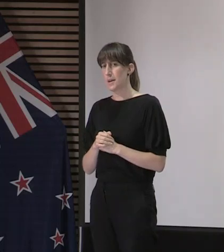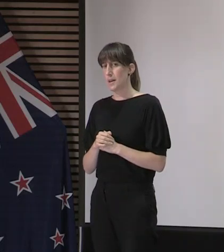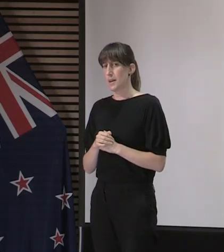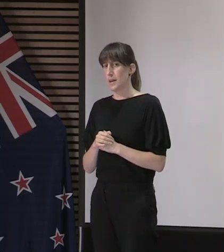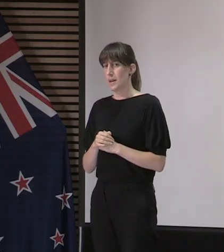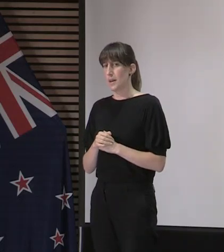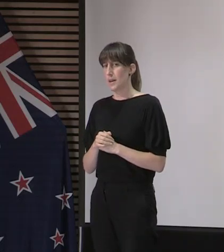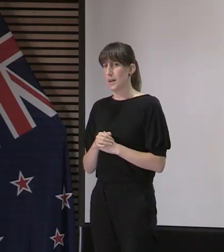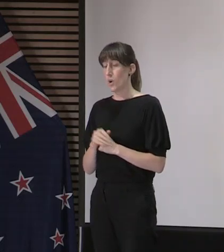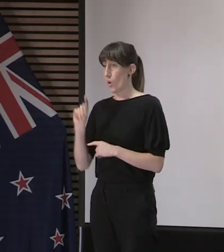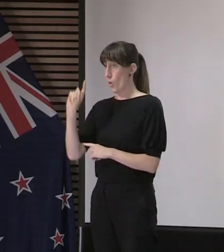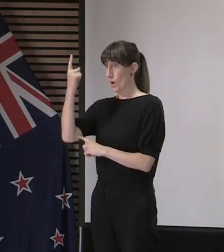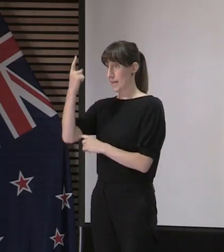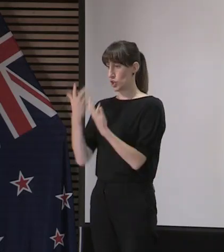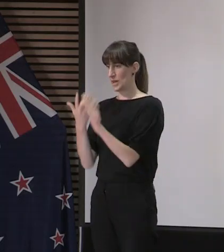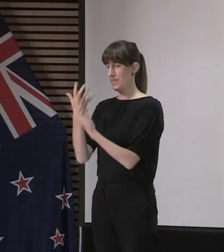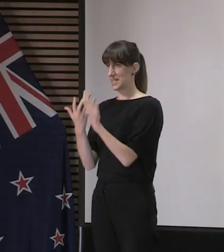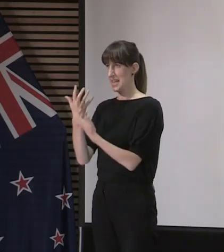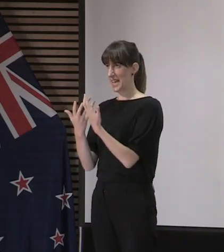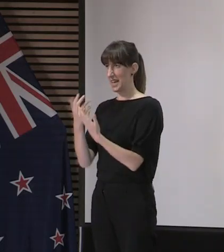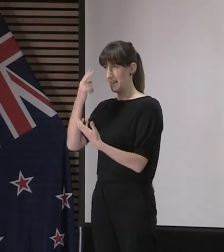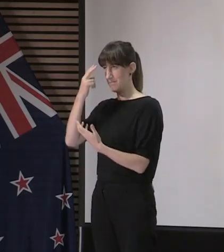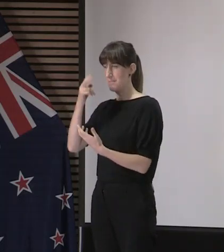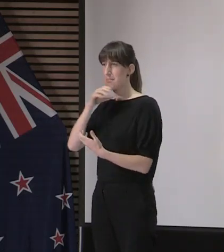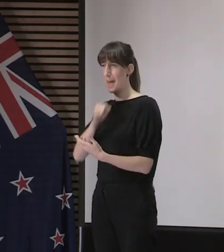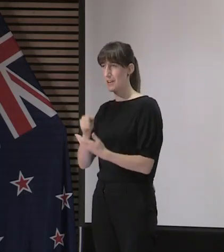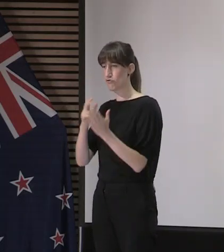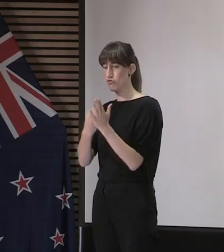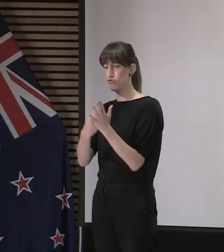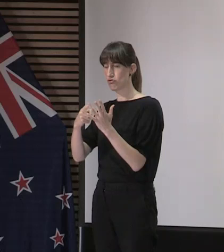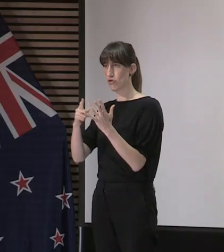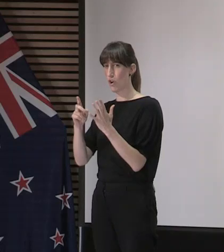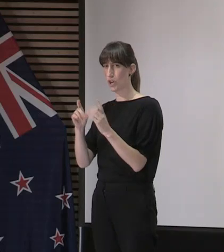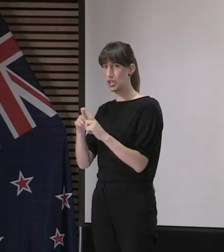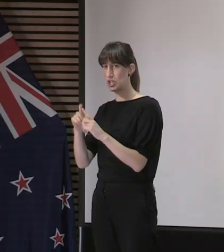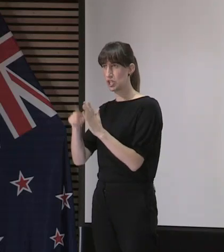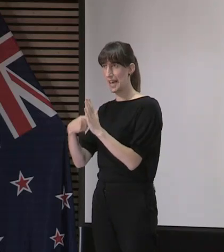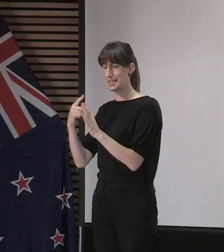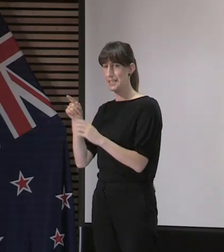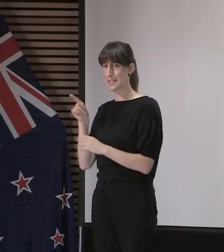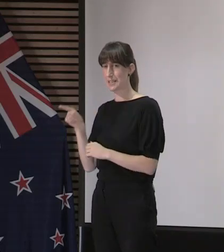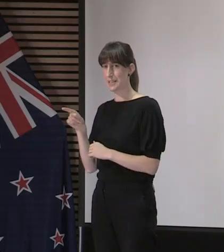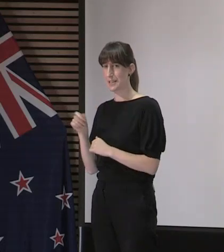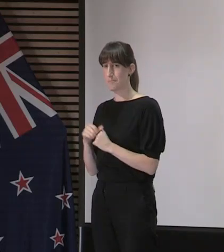reliable antibody tests. Do you have any comment on